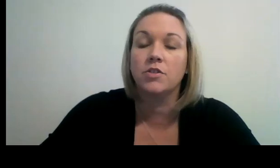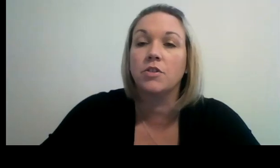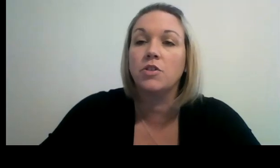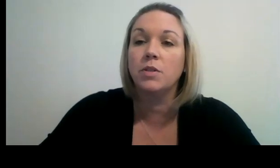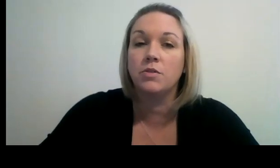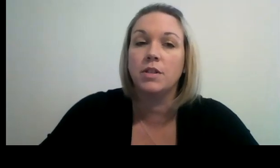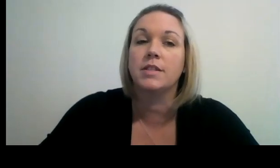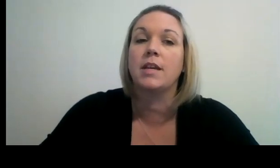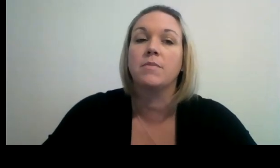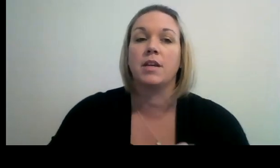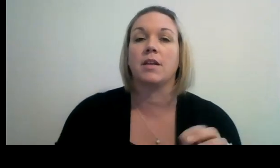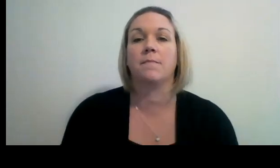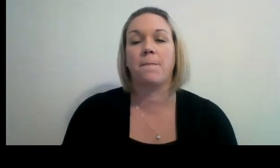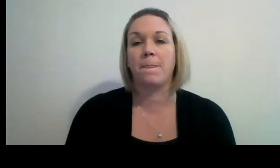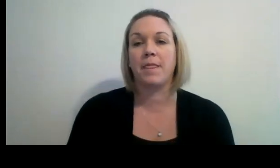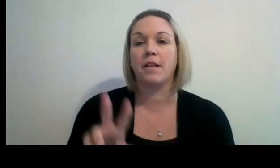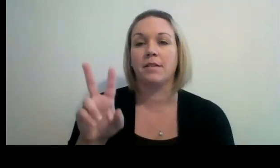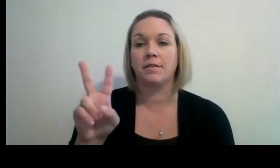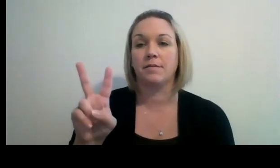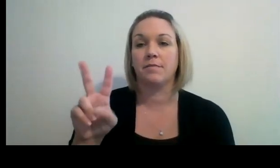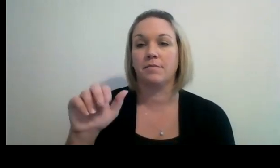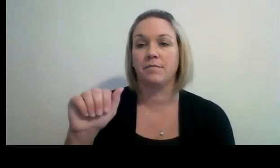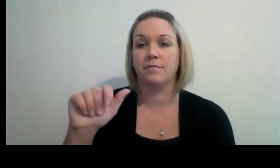So you would do the same thing.